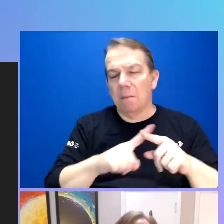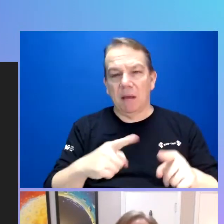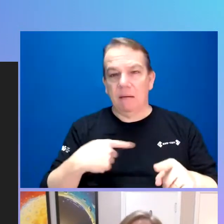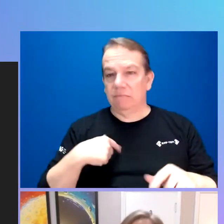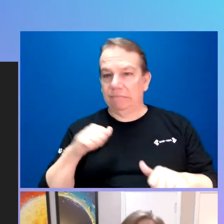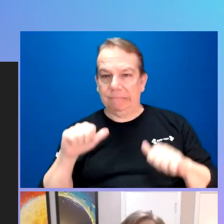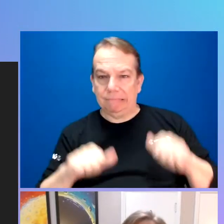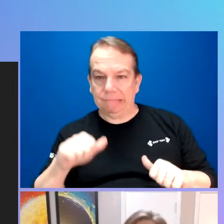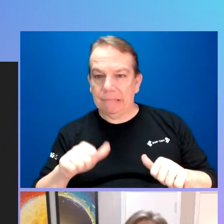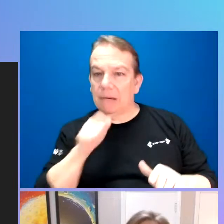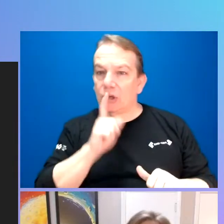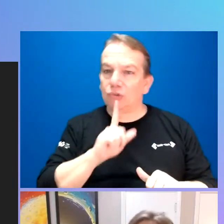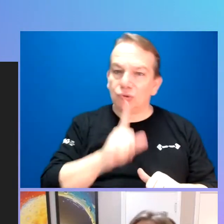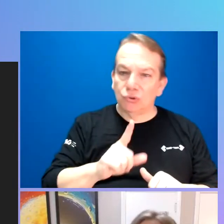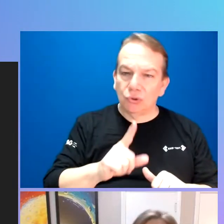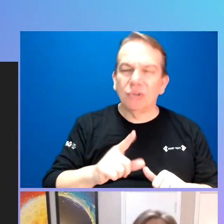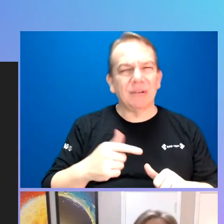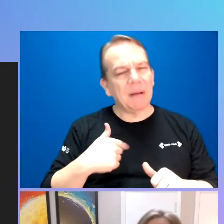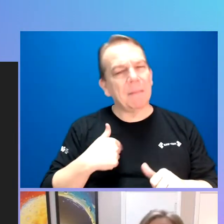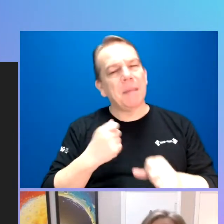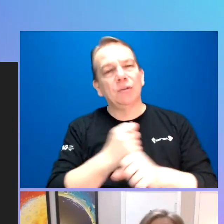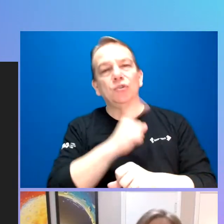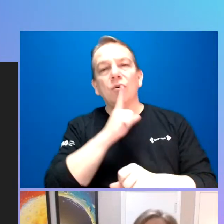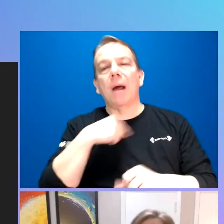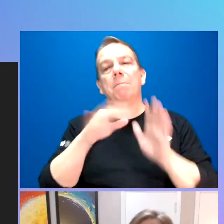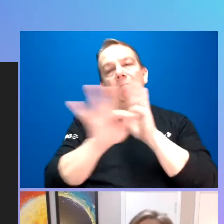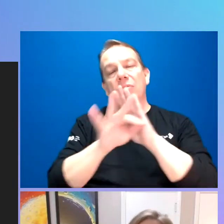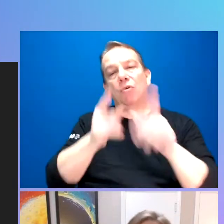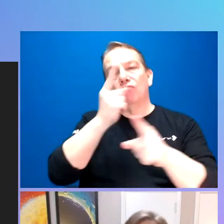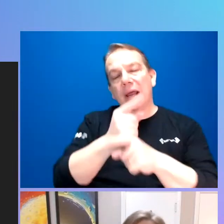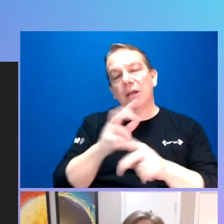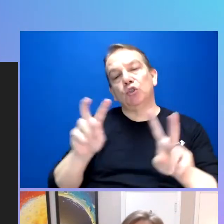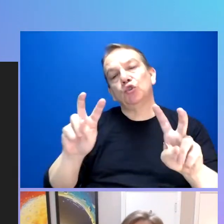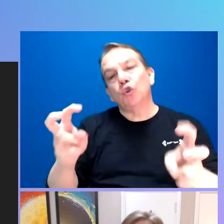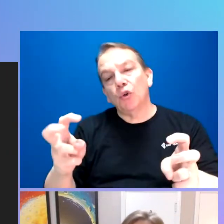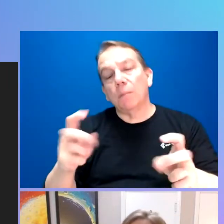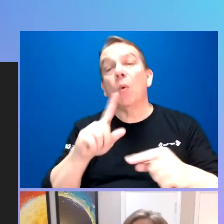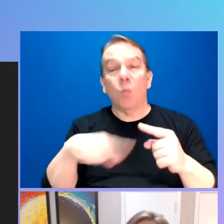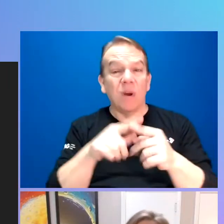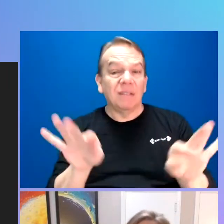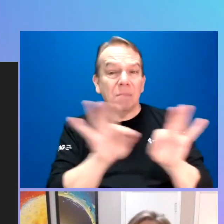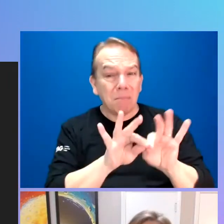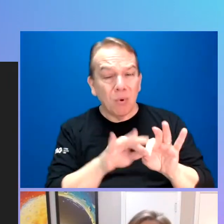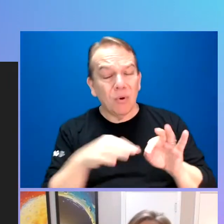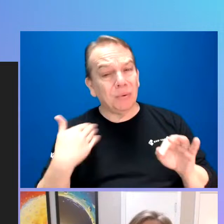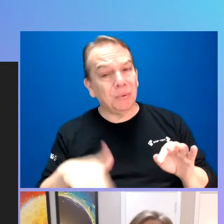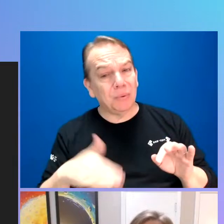that you're aligned on the correct terms or method when it really does matter, you can